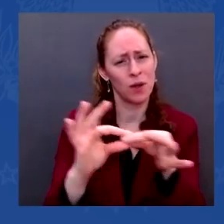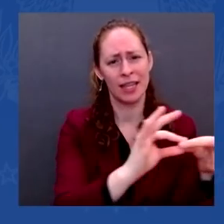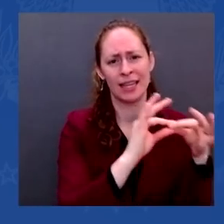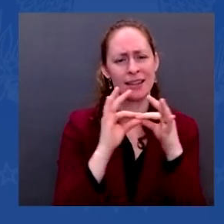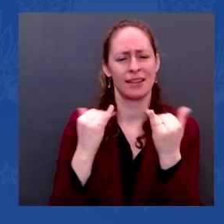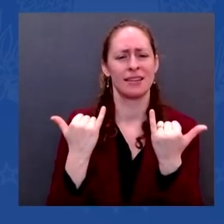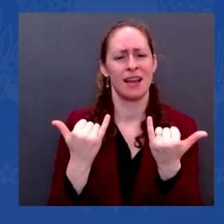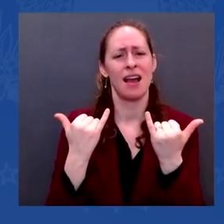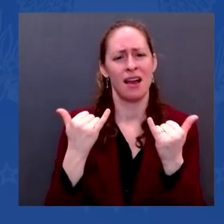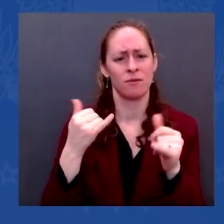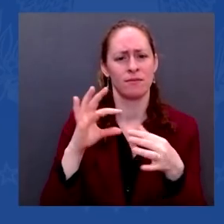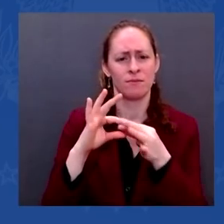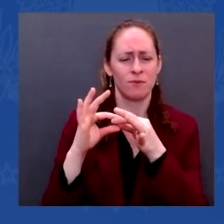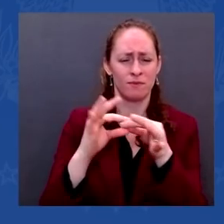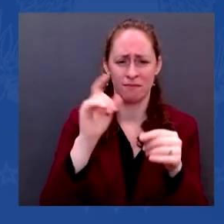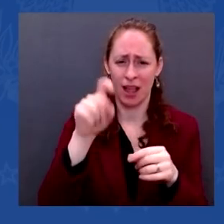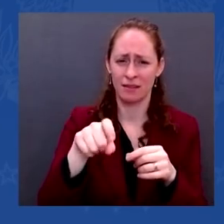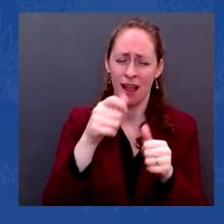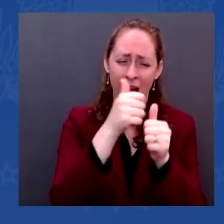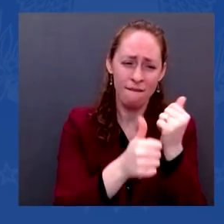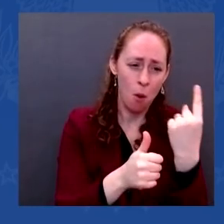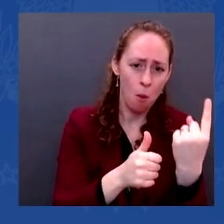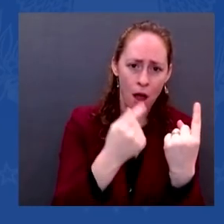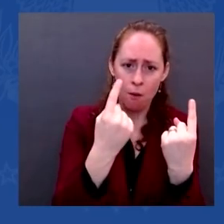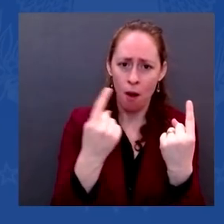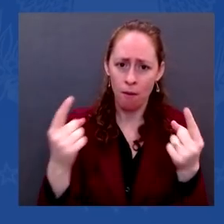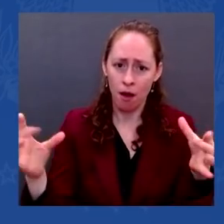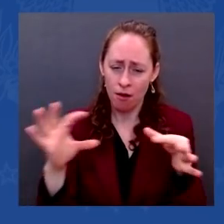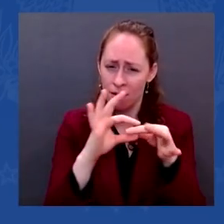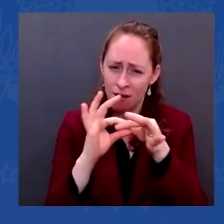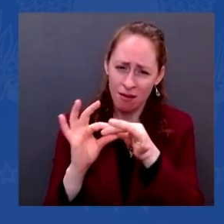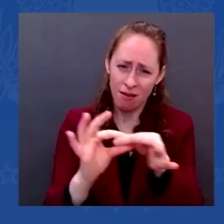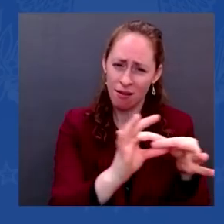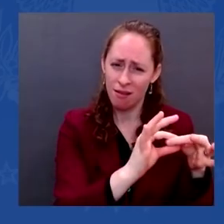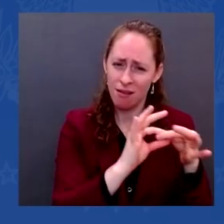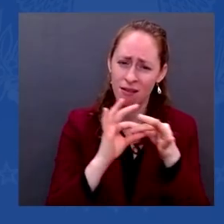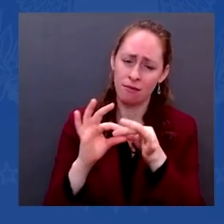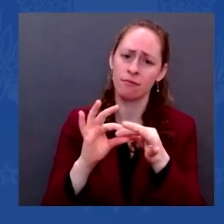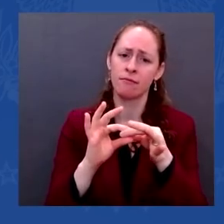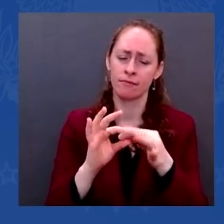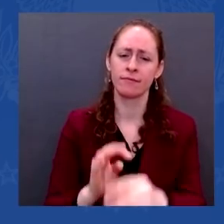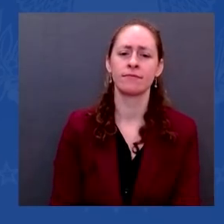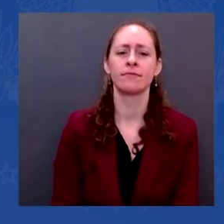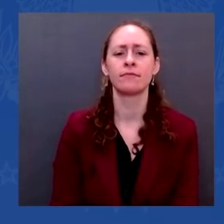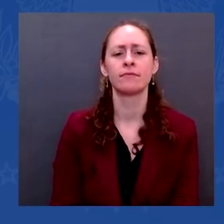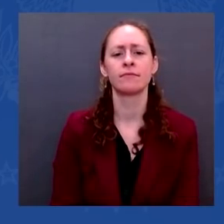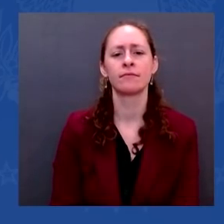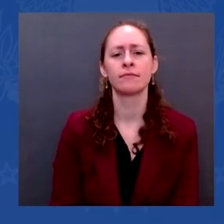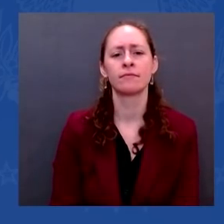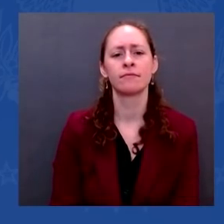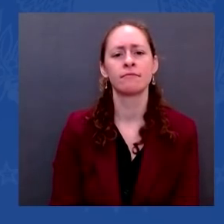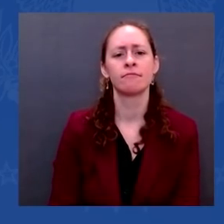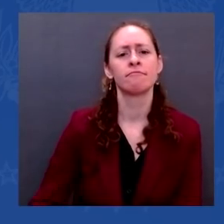the common good, the general welfare, a faith in the United States of America --